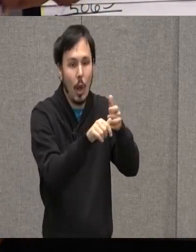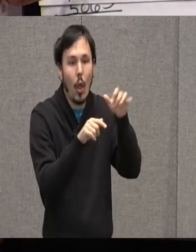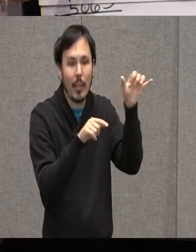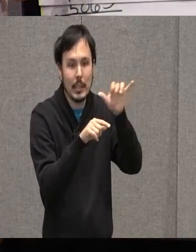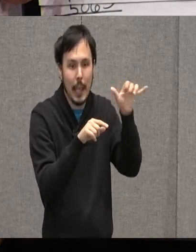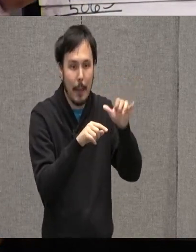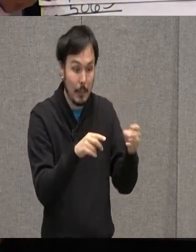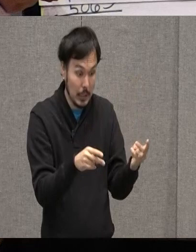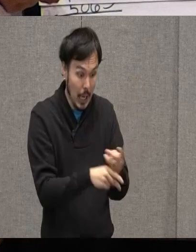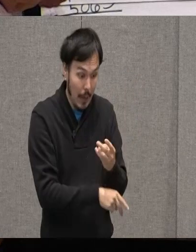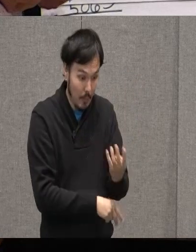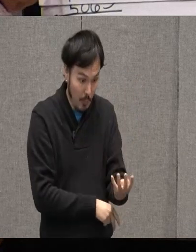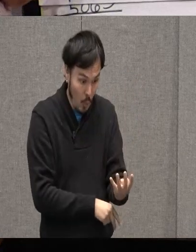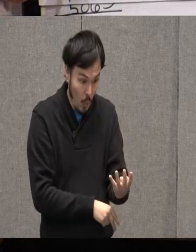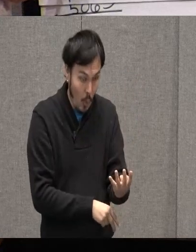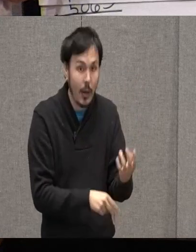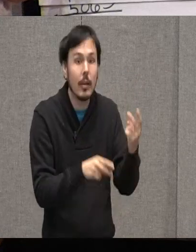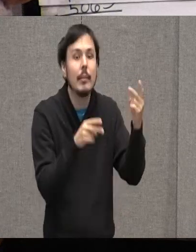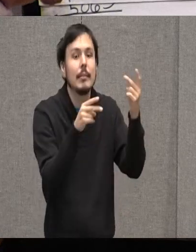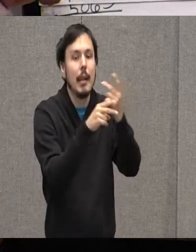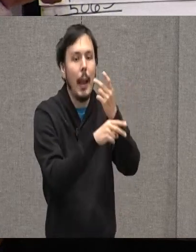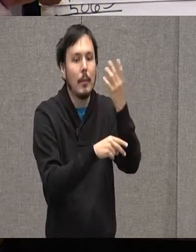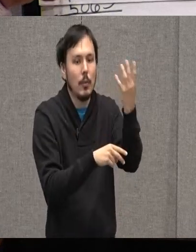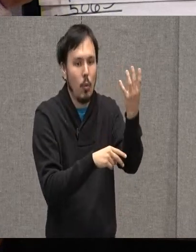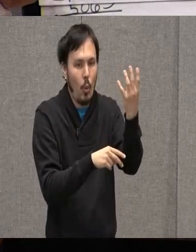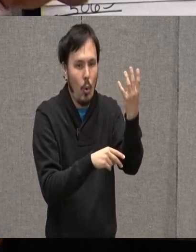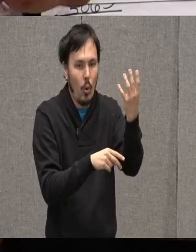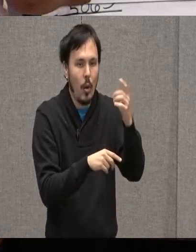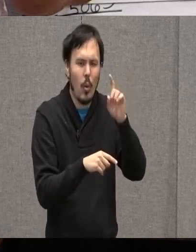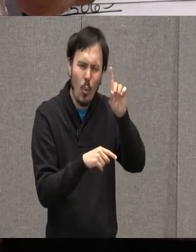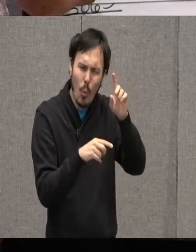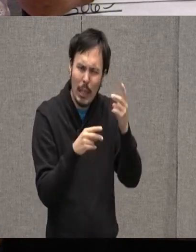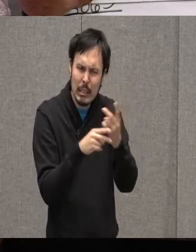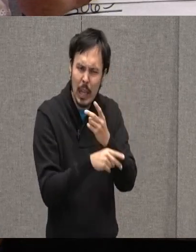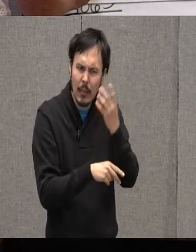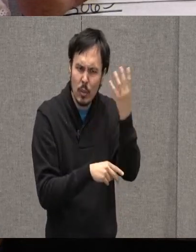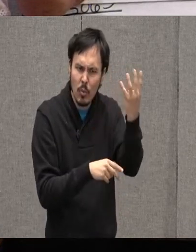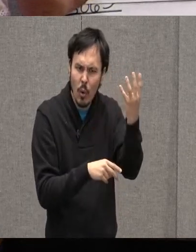So we have here what is one times four is four.